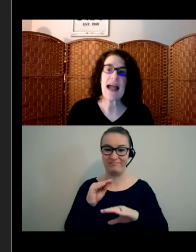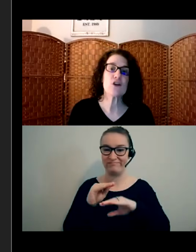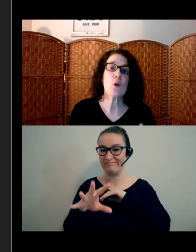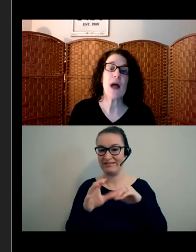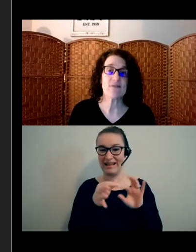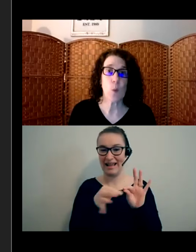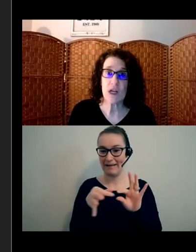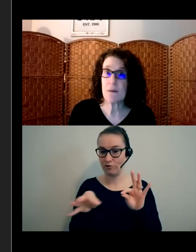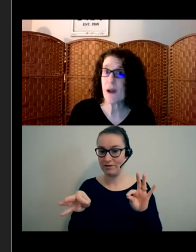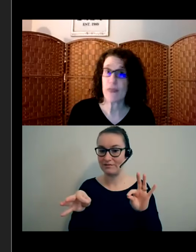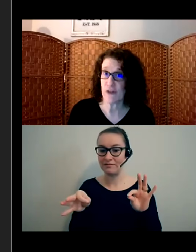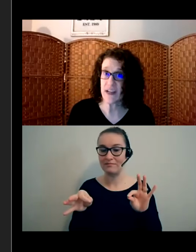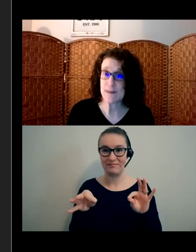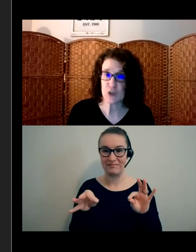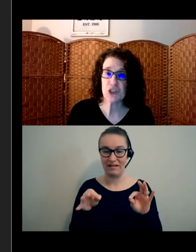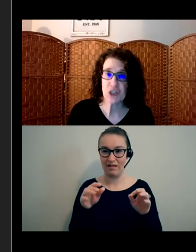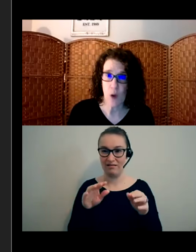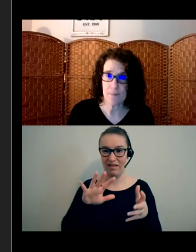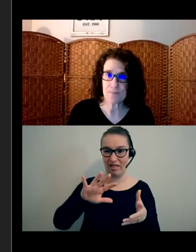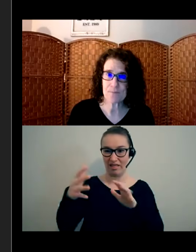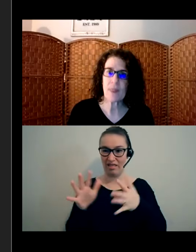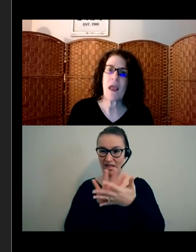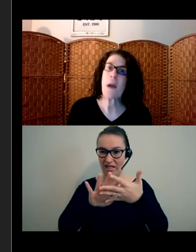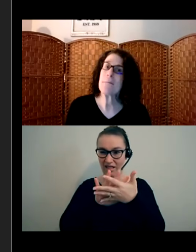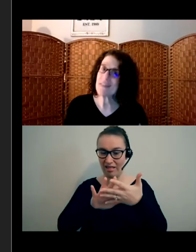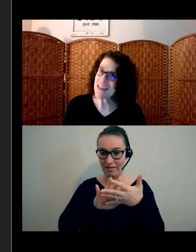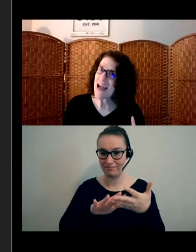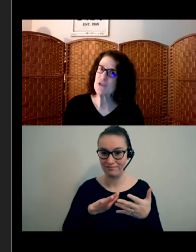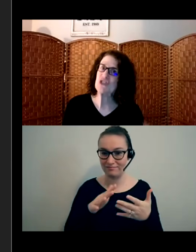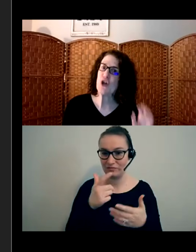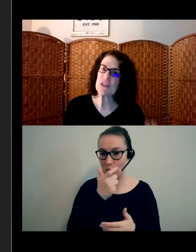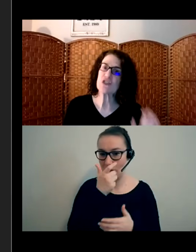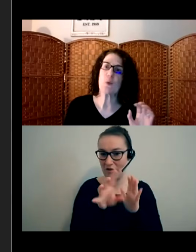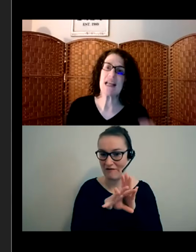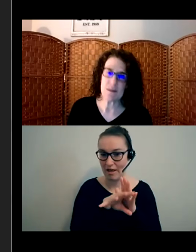and you don't have to worry about whether the captions show up. But the captions turn into an image.